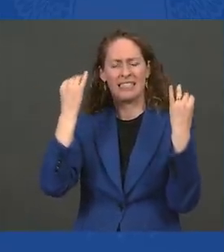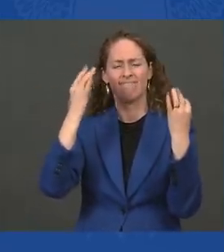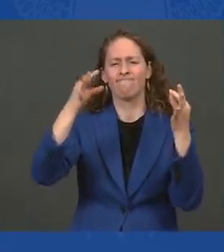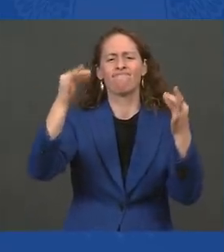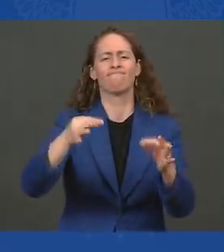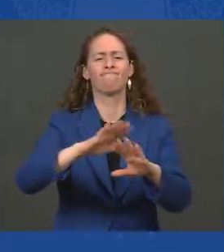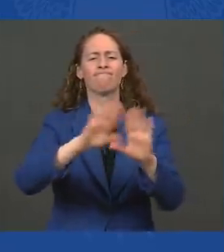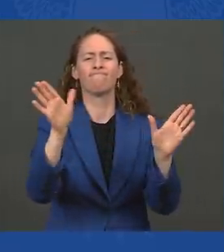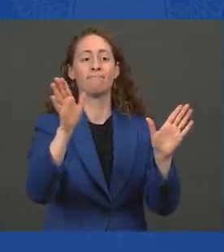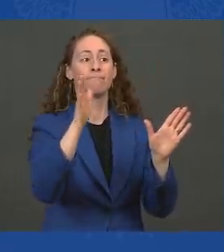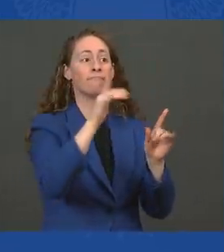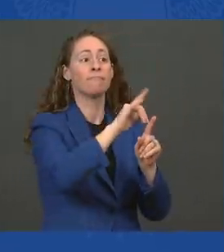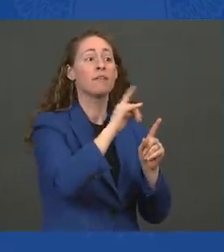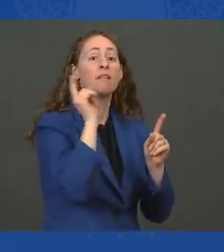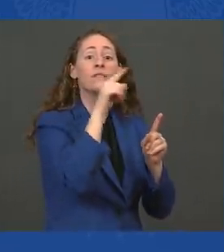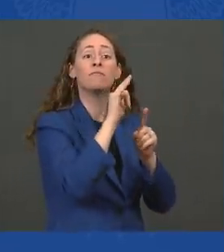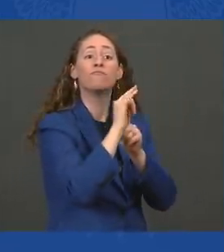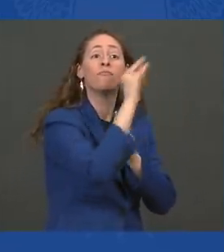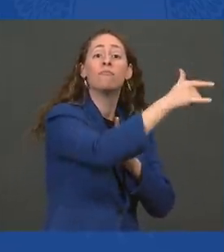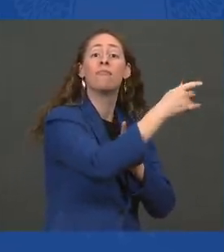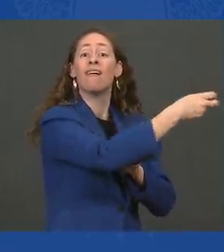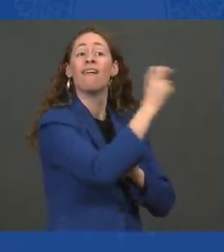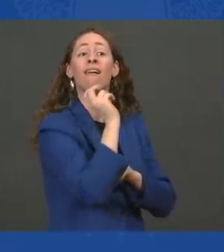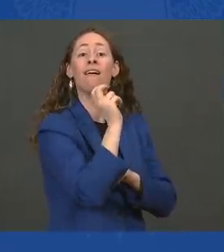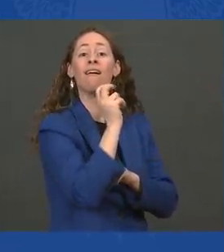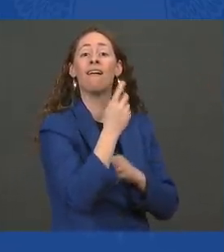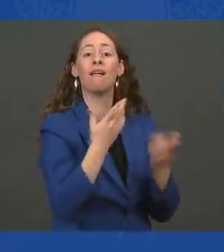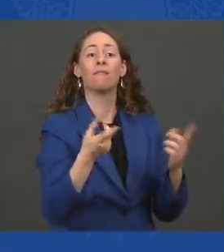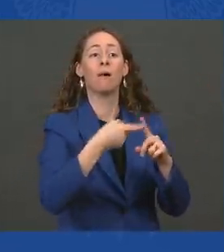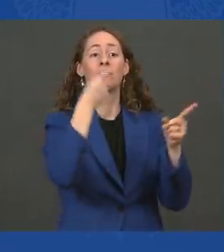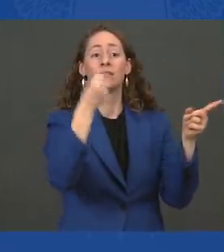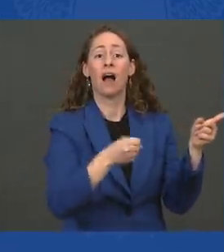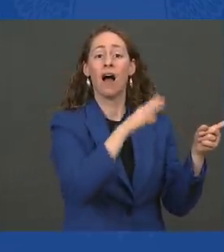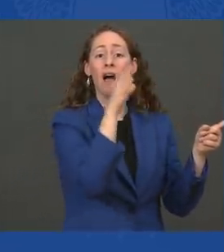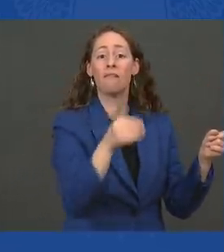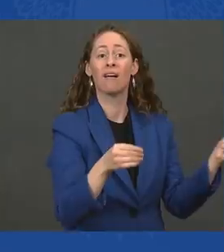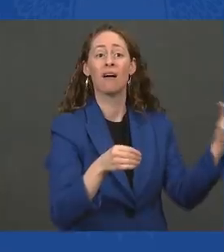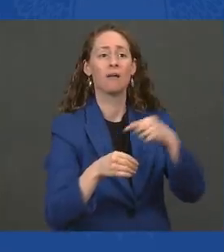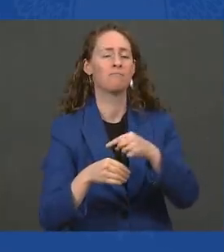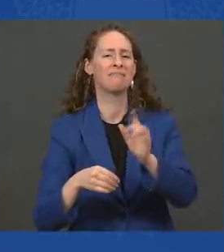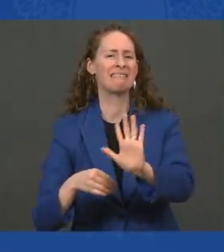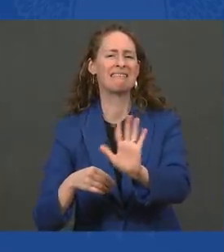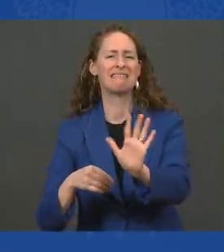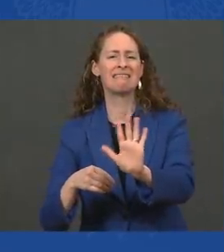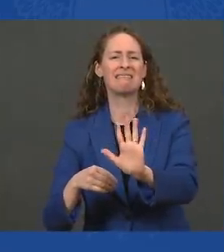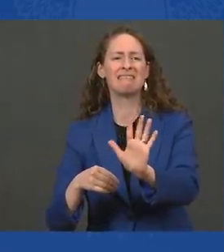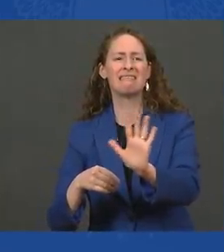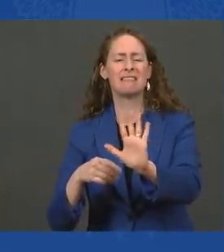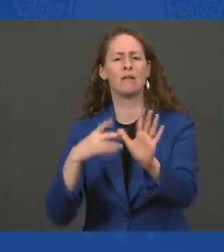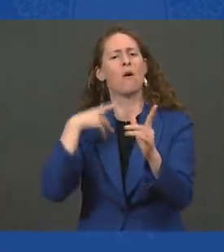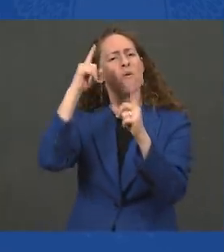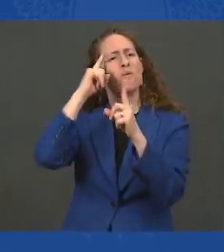can slow the speed of Omicron, it cannot prevent it. But here's what it does: It gives us time.